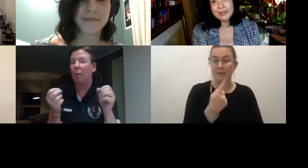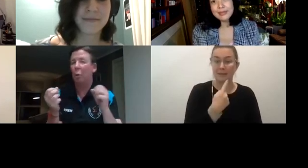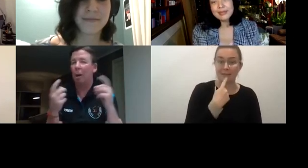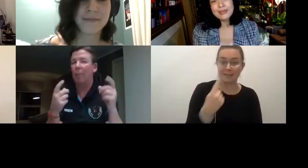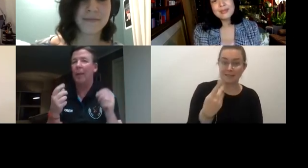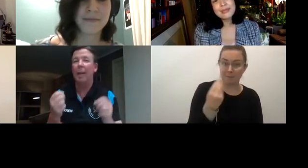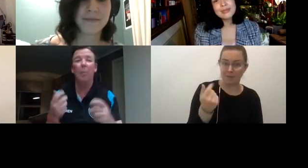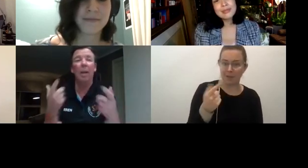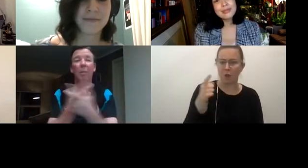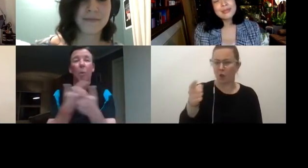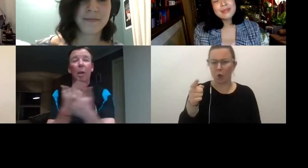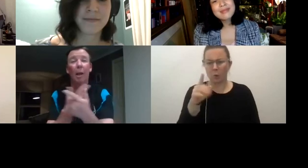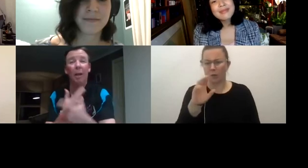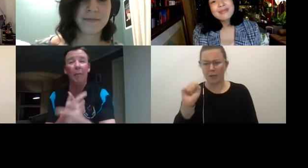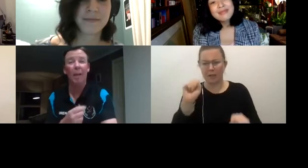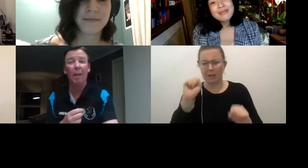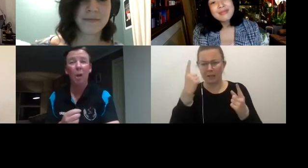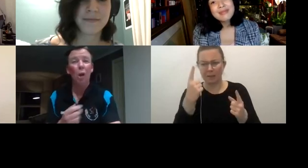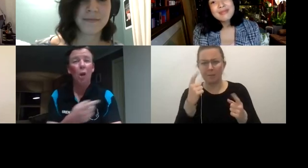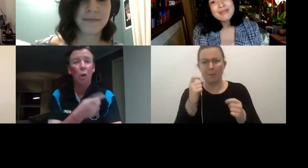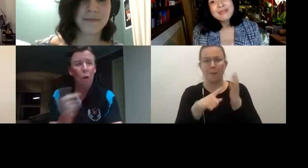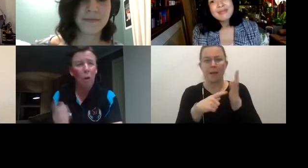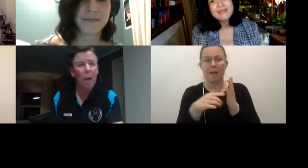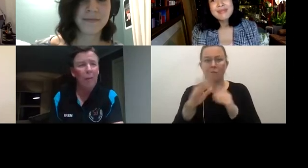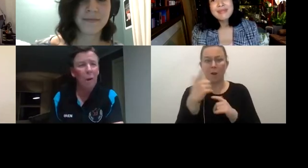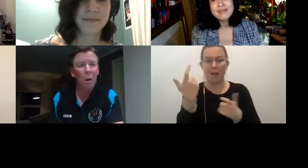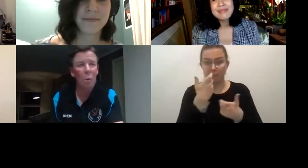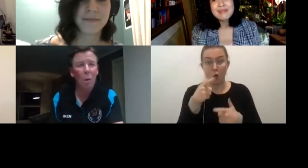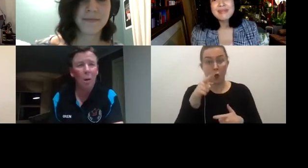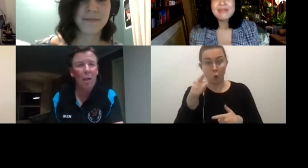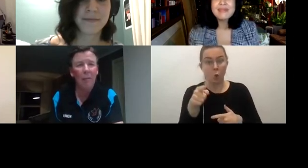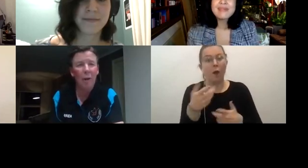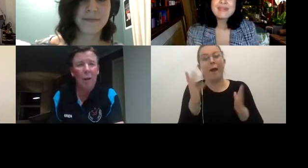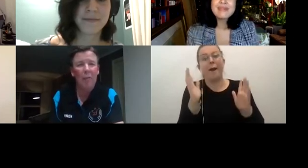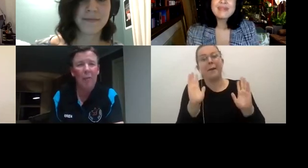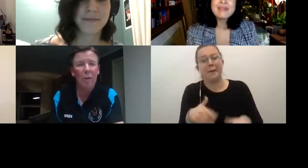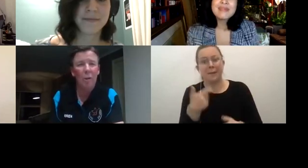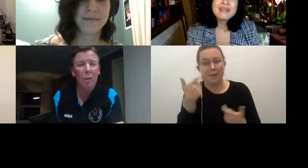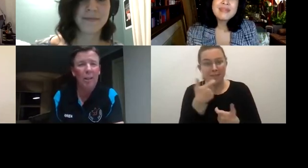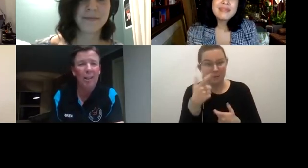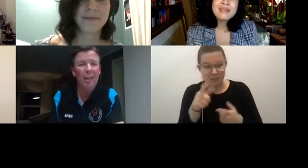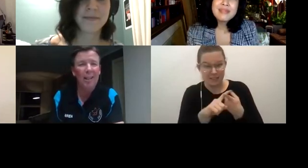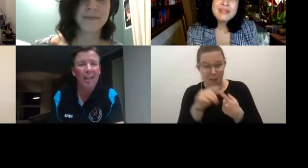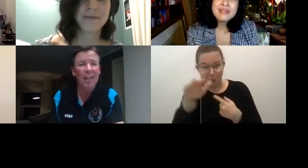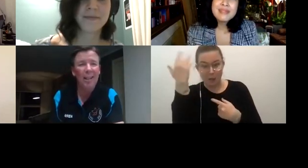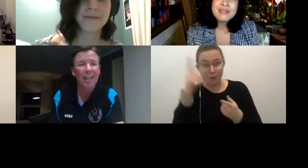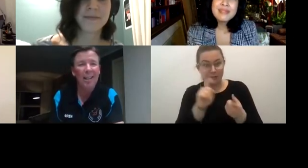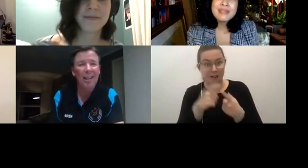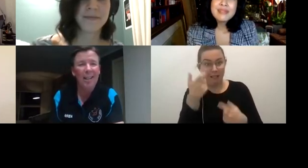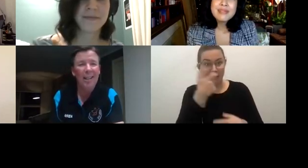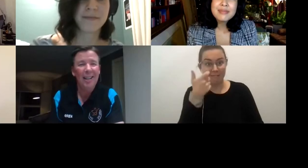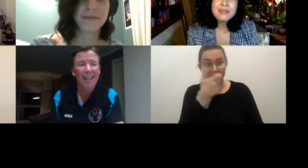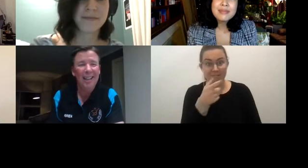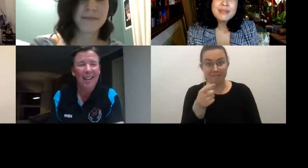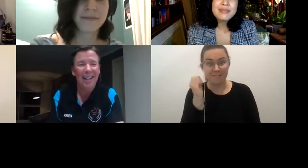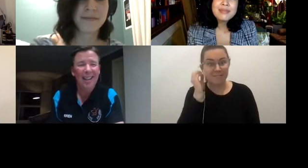quite picked it up but everyone's laughing, do you laugh along as well even though you haven't understood?